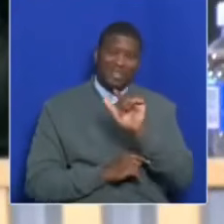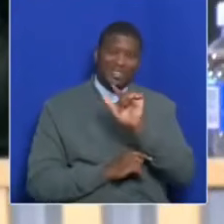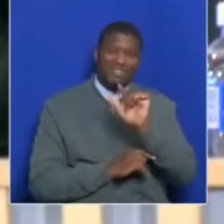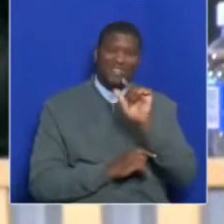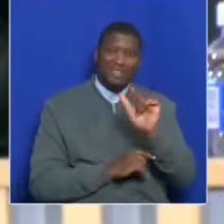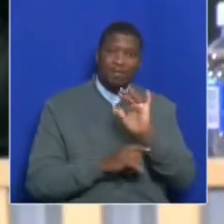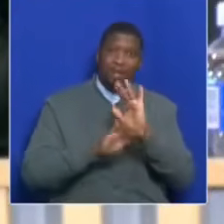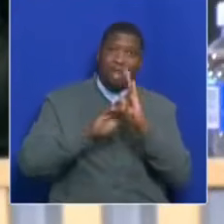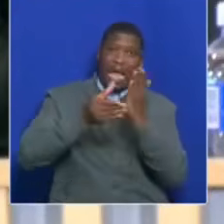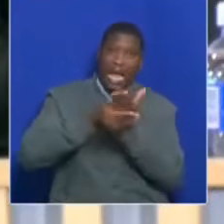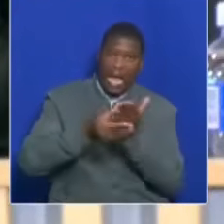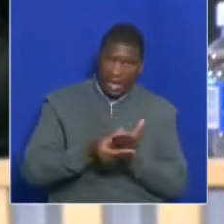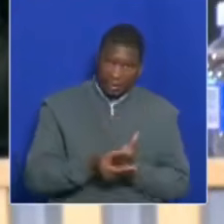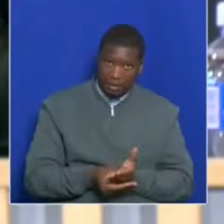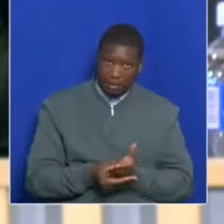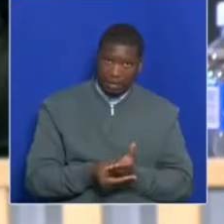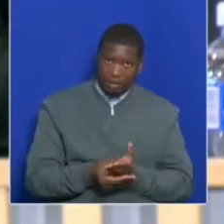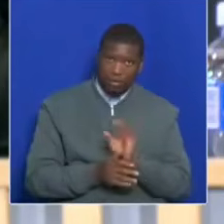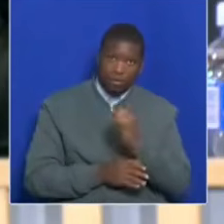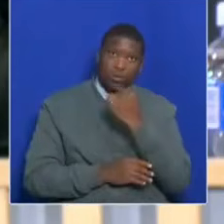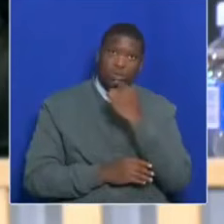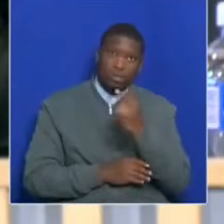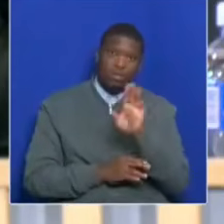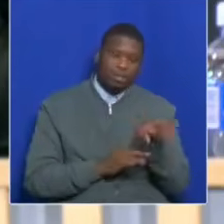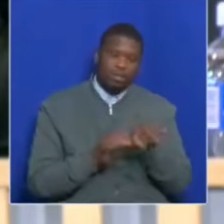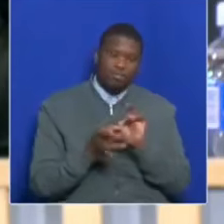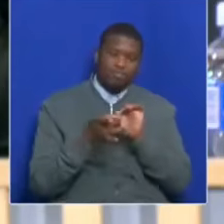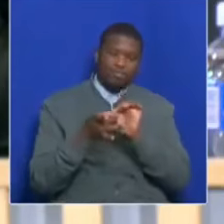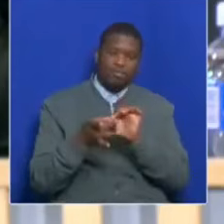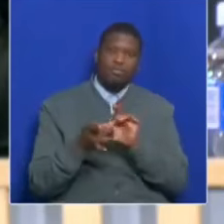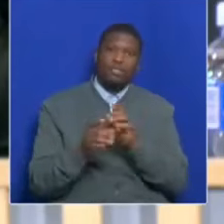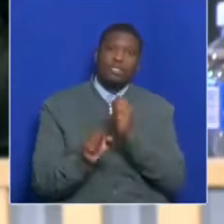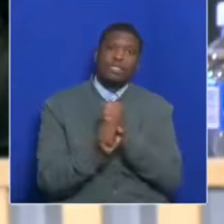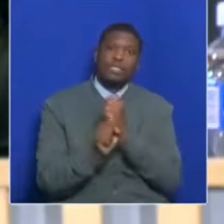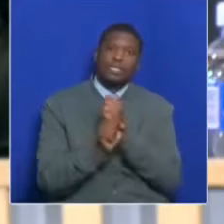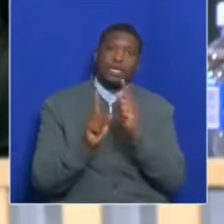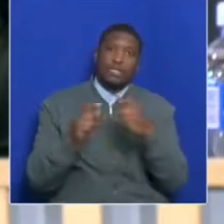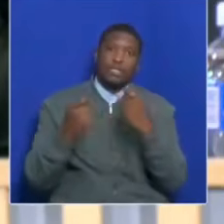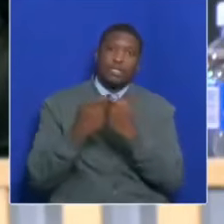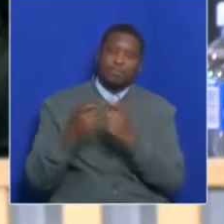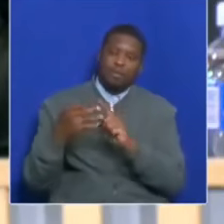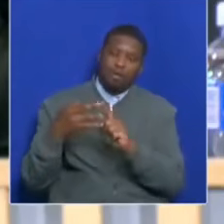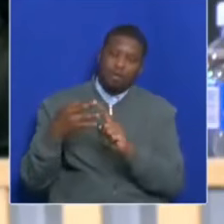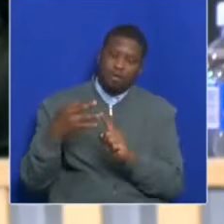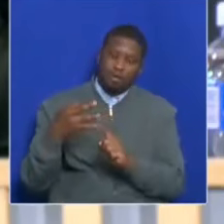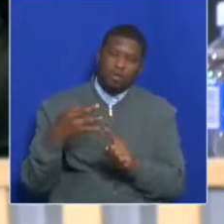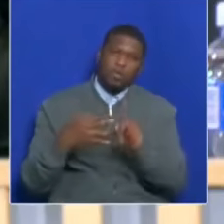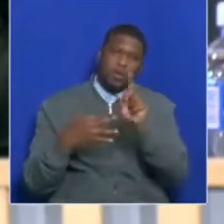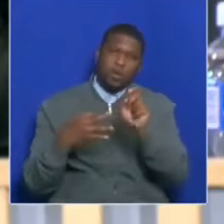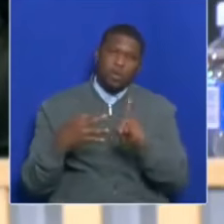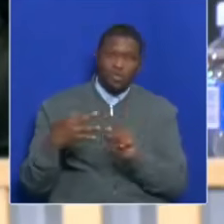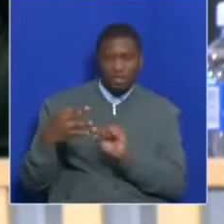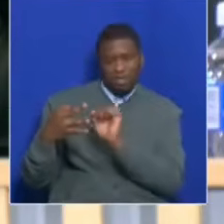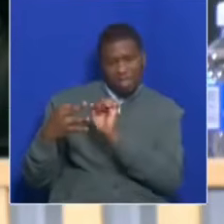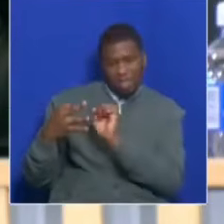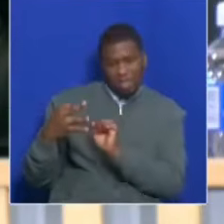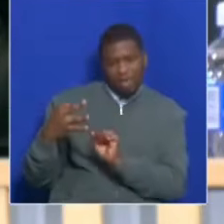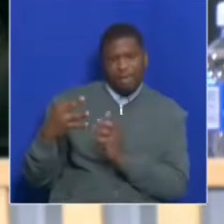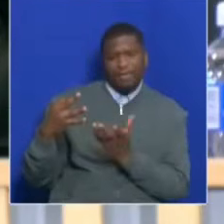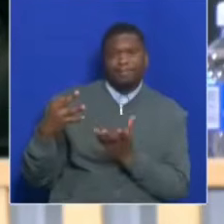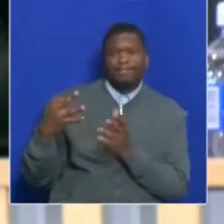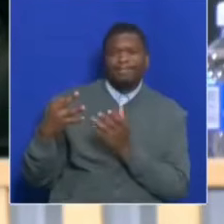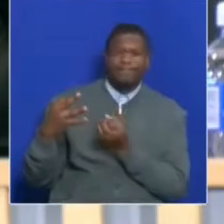relate to task teams, what percentage or number of that relates to cash in transit because your